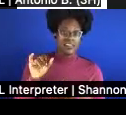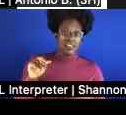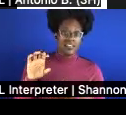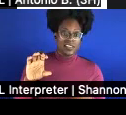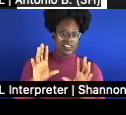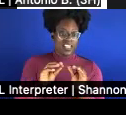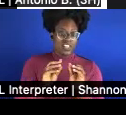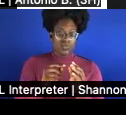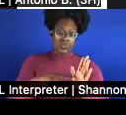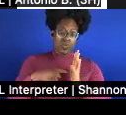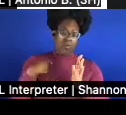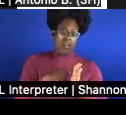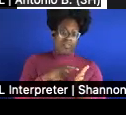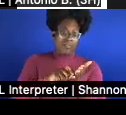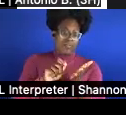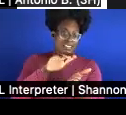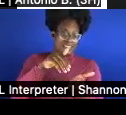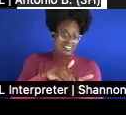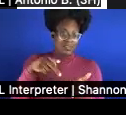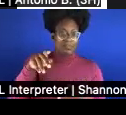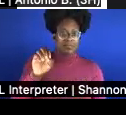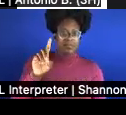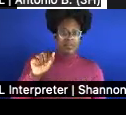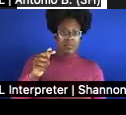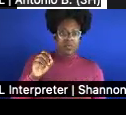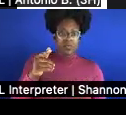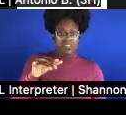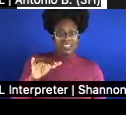training can be quite effective in improving writers' understanding of feedback processes,